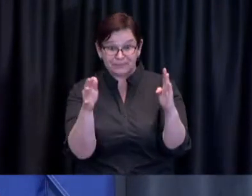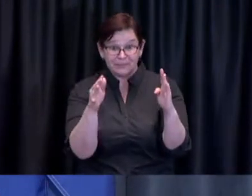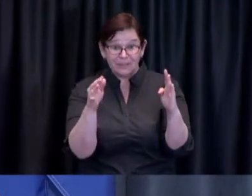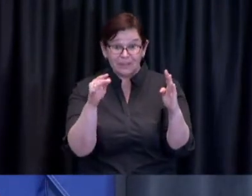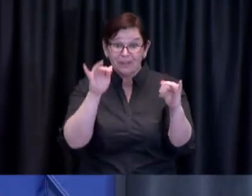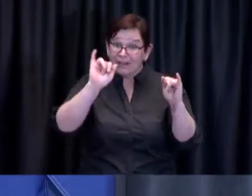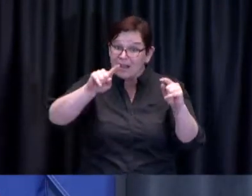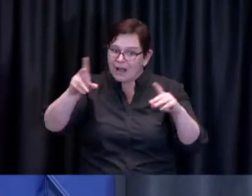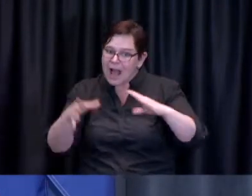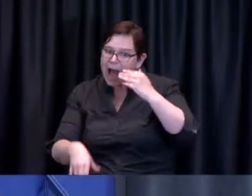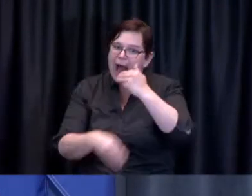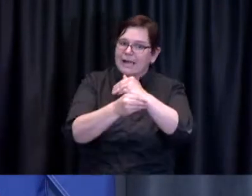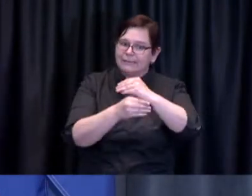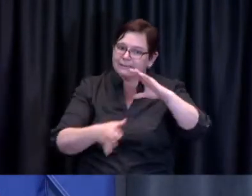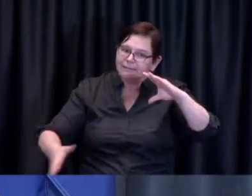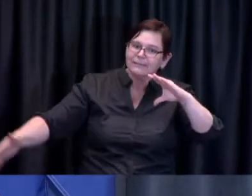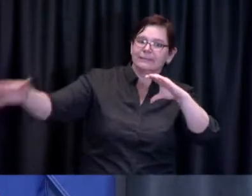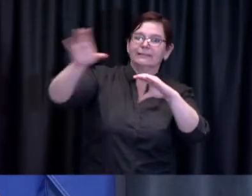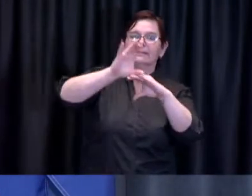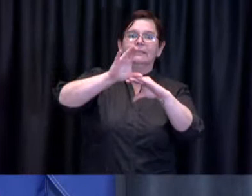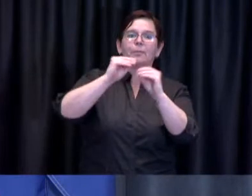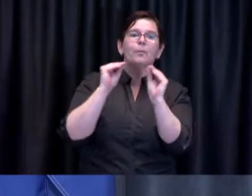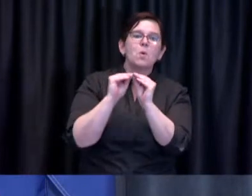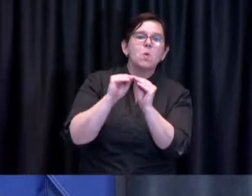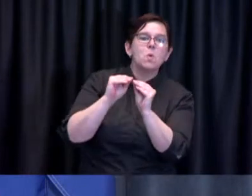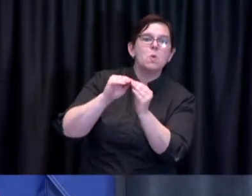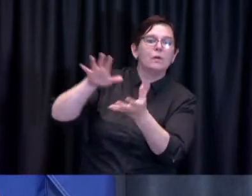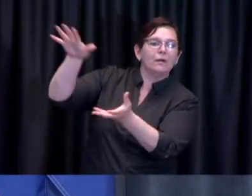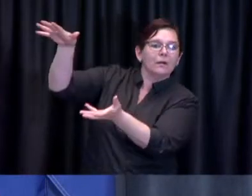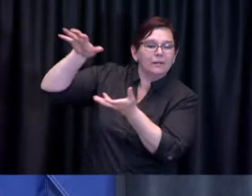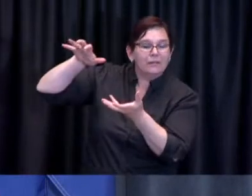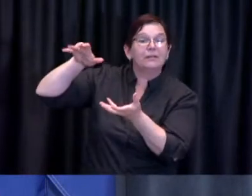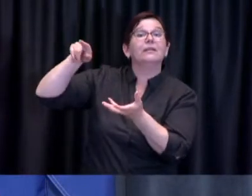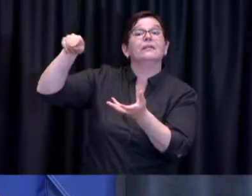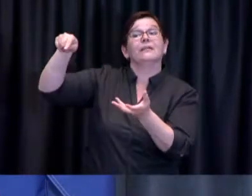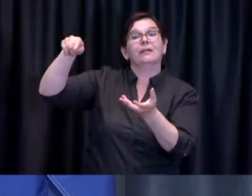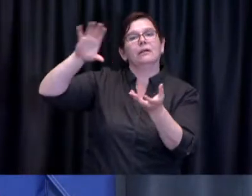number of doses that our Team Toronto partners will also be able to administer this weekend